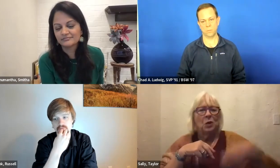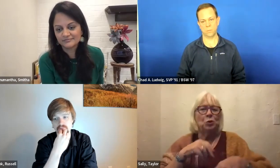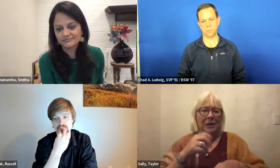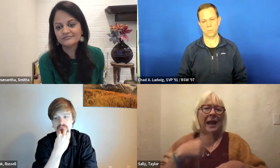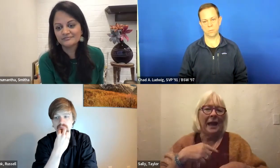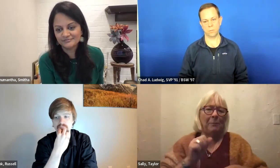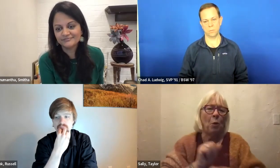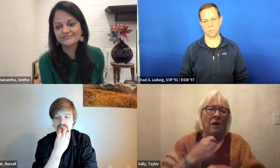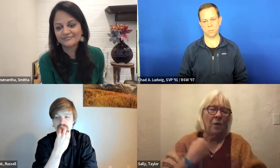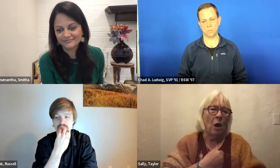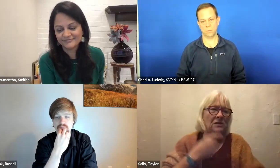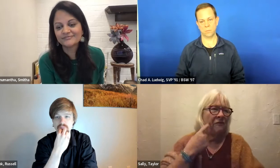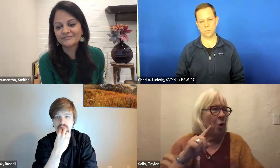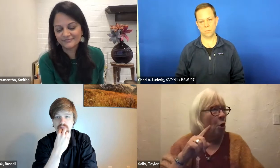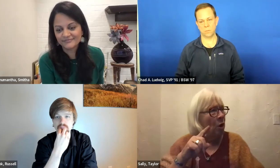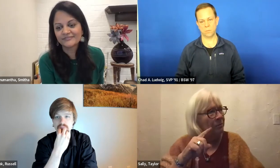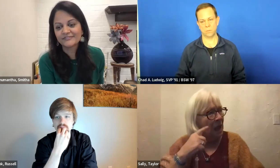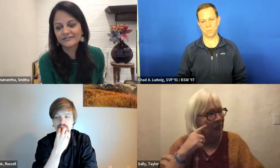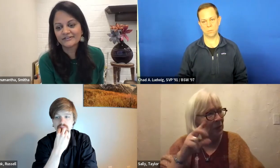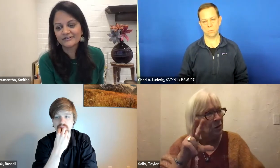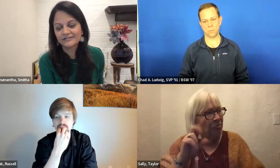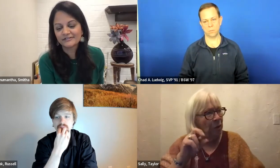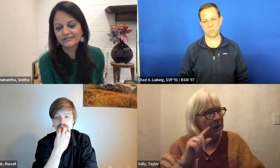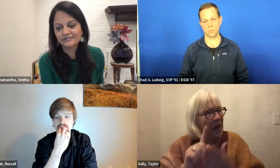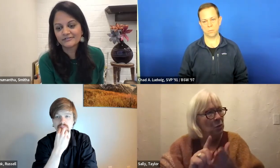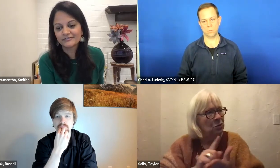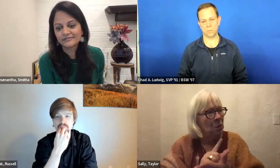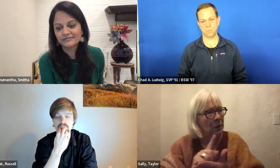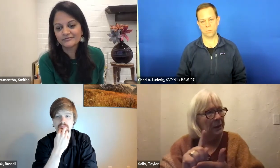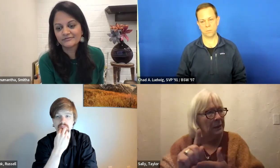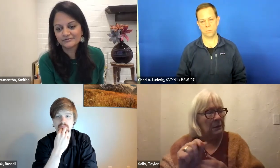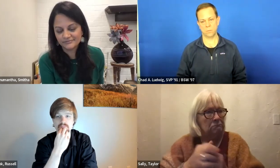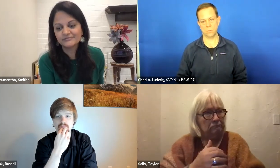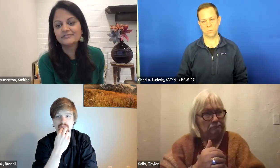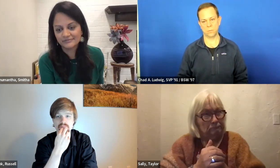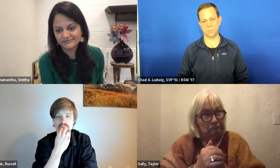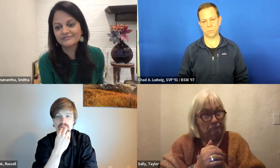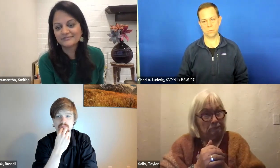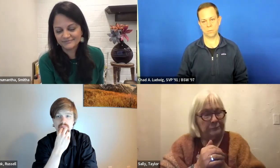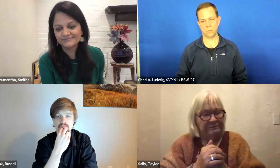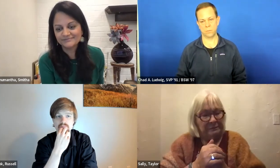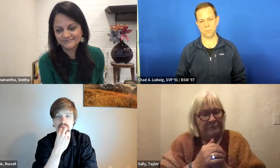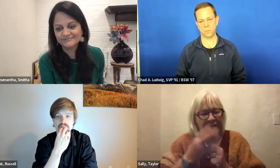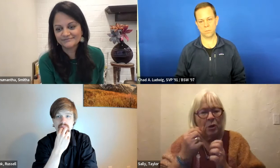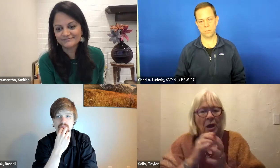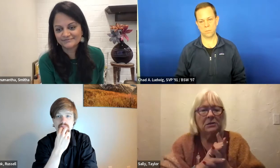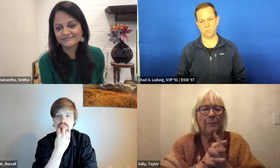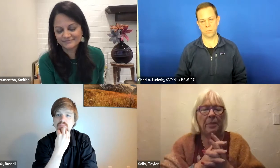"Can you come back and work for us?" and she said she was ready. so she worked with us for, I want to say, about 30 hours a week